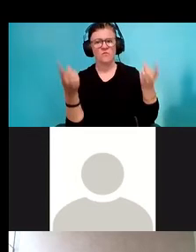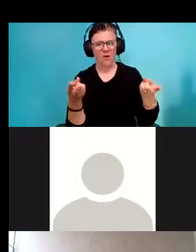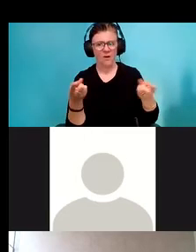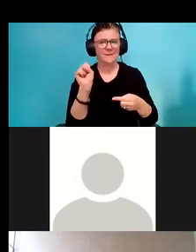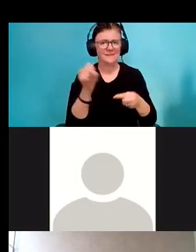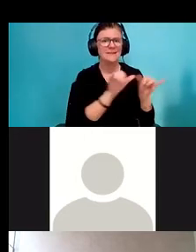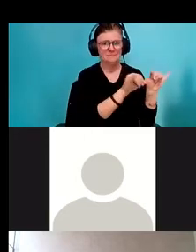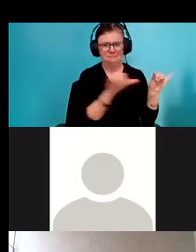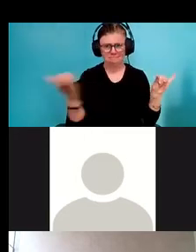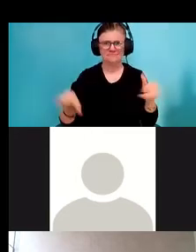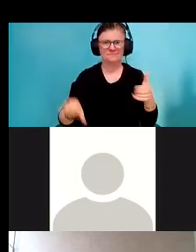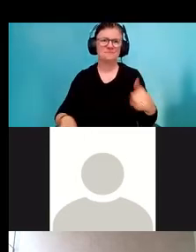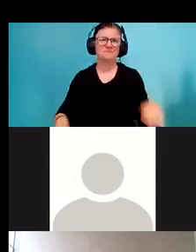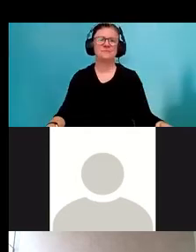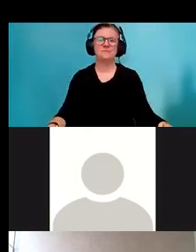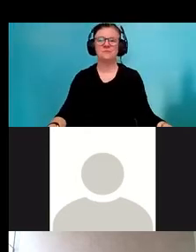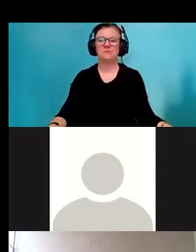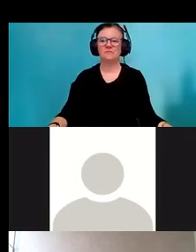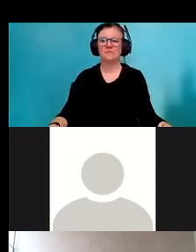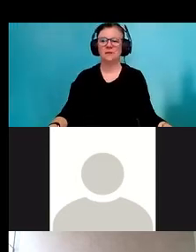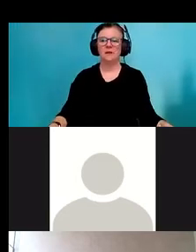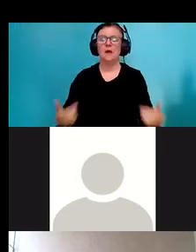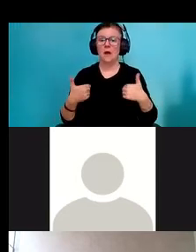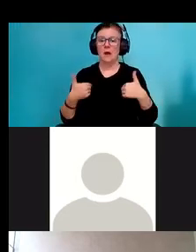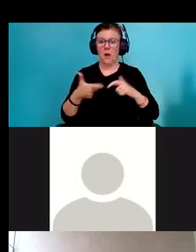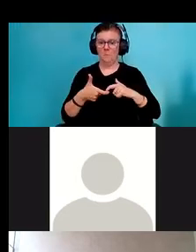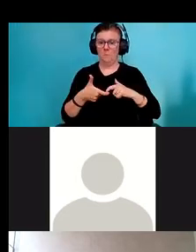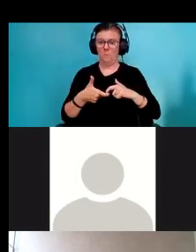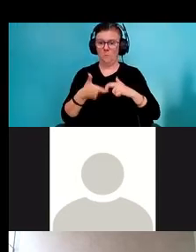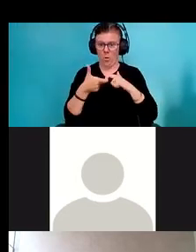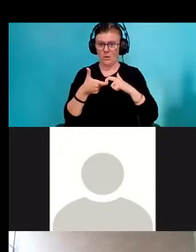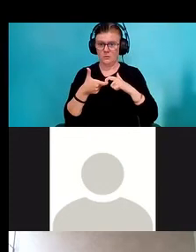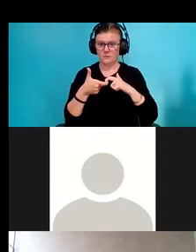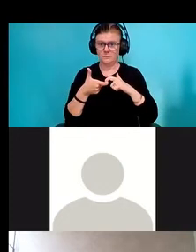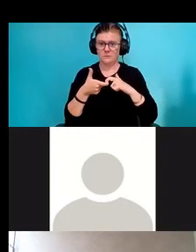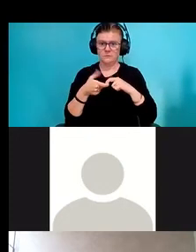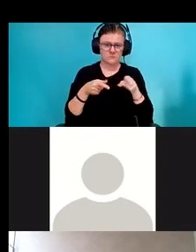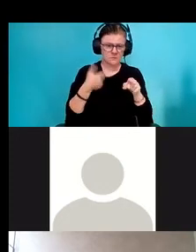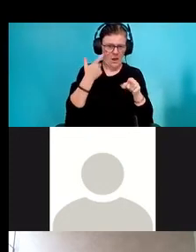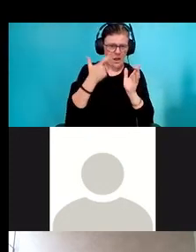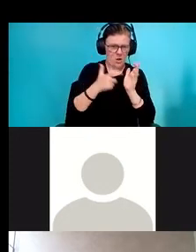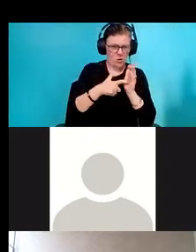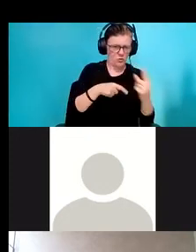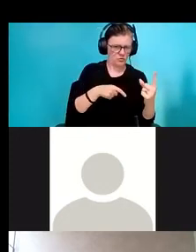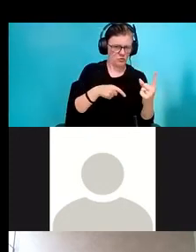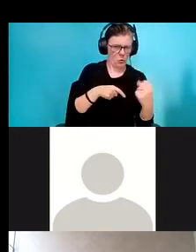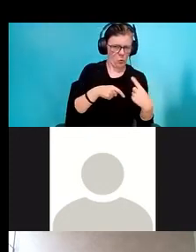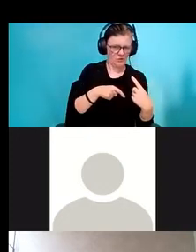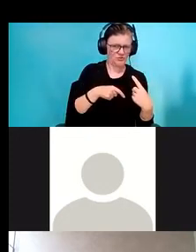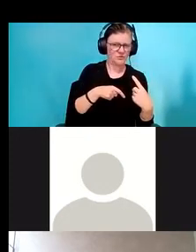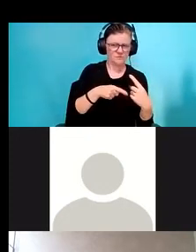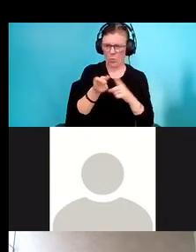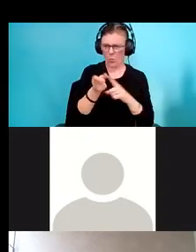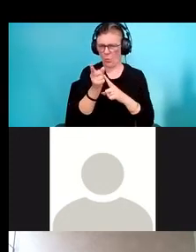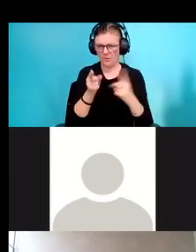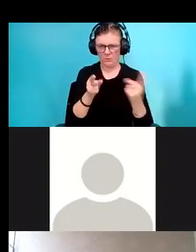All right, I'm going to pause really quickly to go back to a question that came in a moment ago.